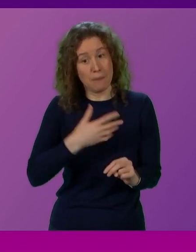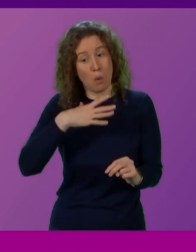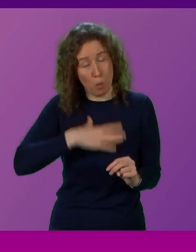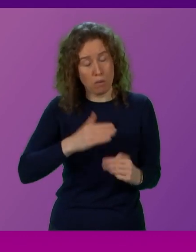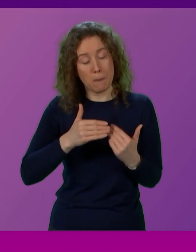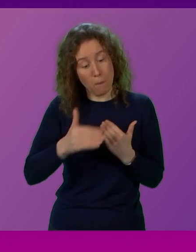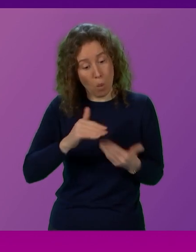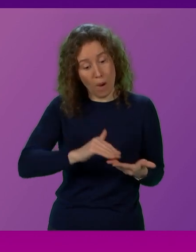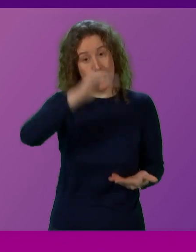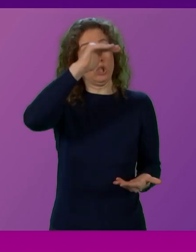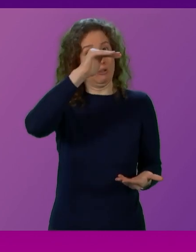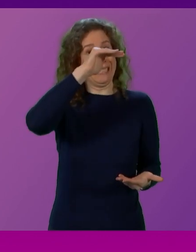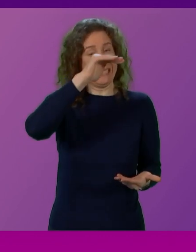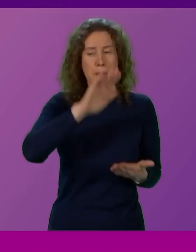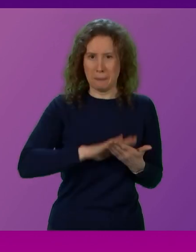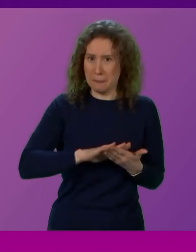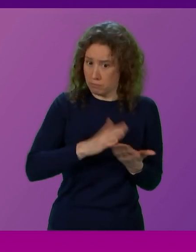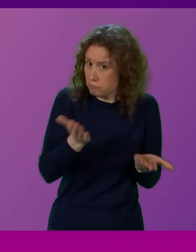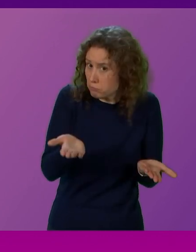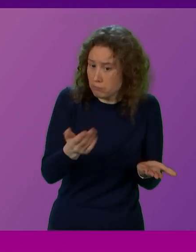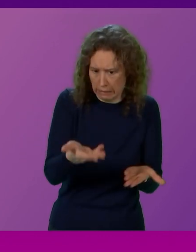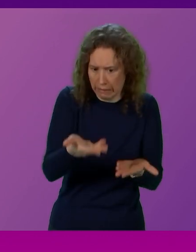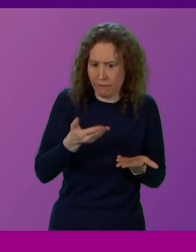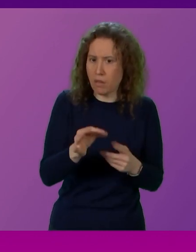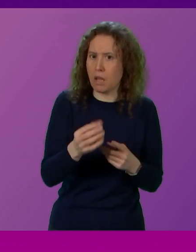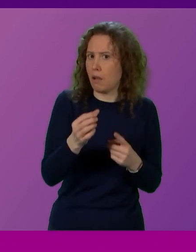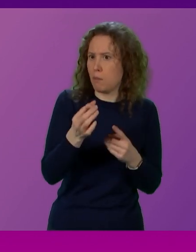further increase that allocation, it is entitled to put forward that proposition, but it needs